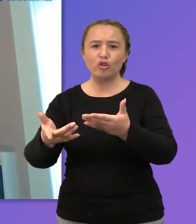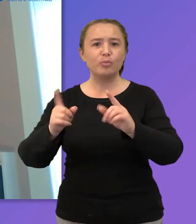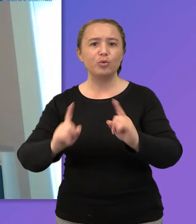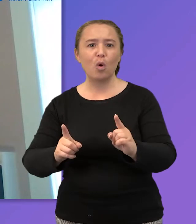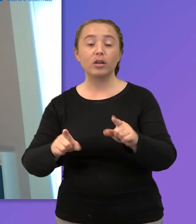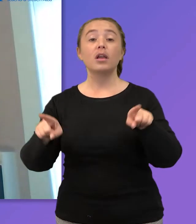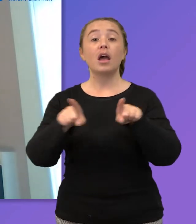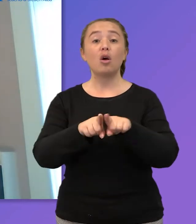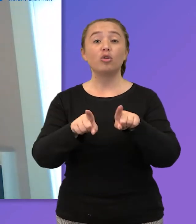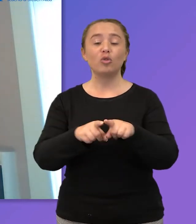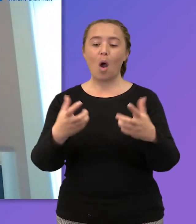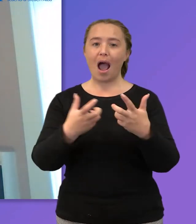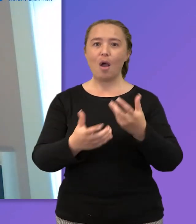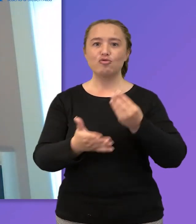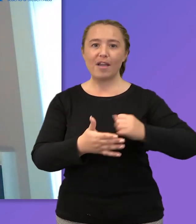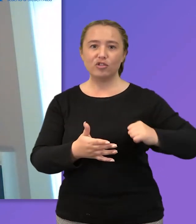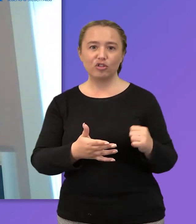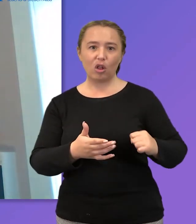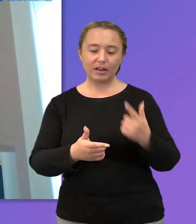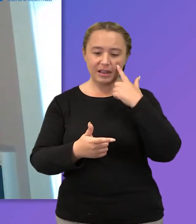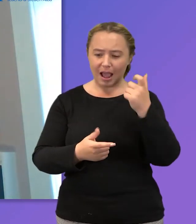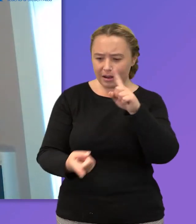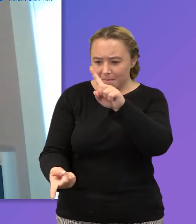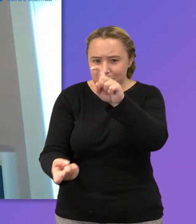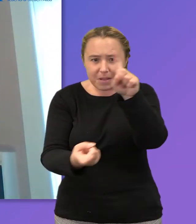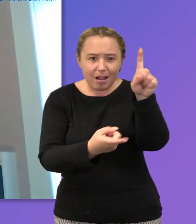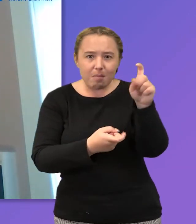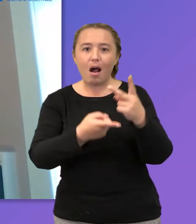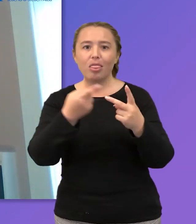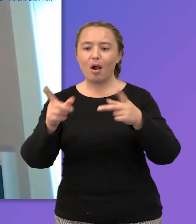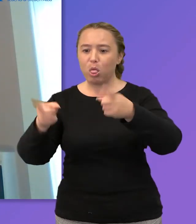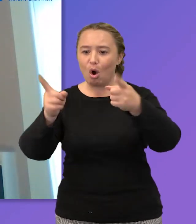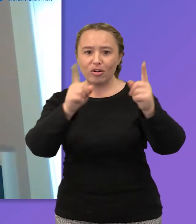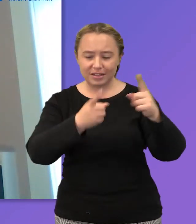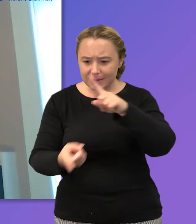and more widely, how it can share and learn from other tax authorities and organisations